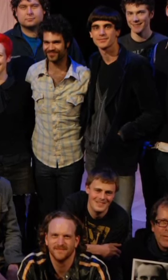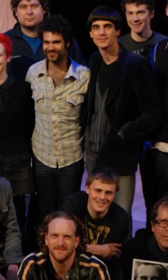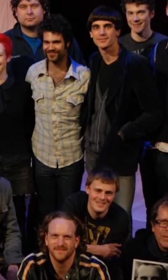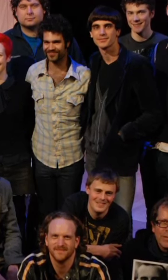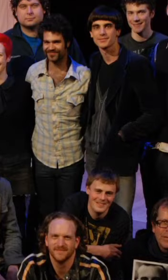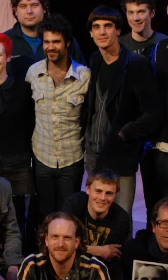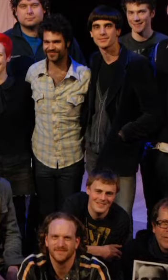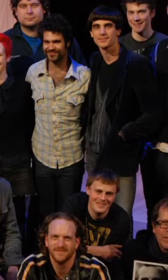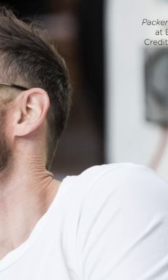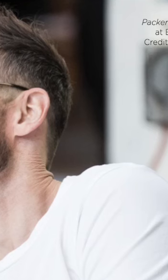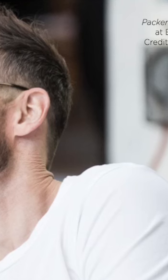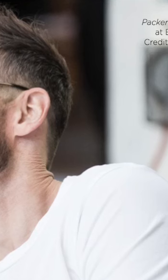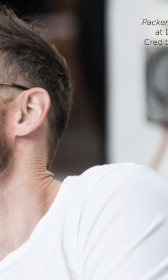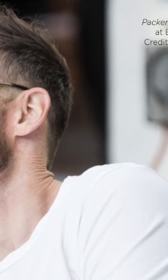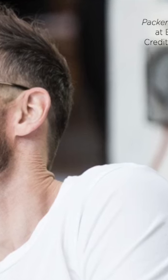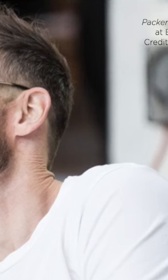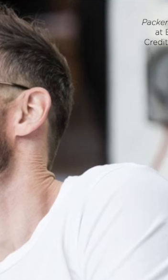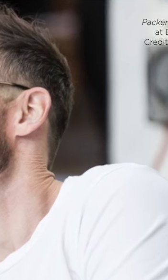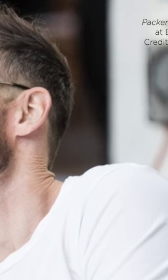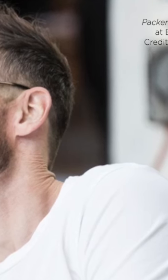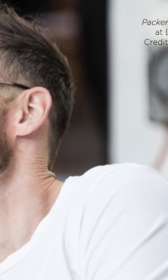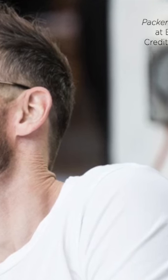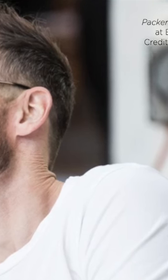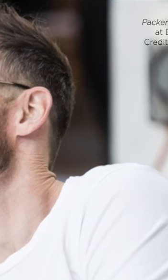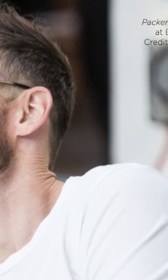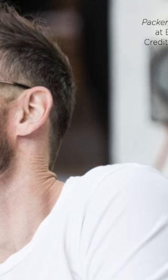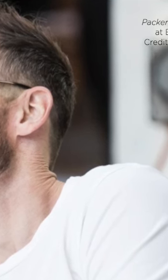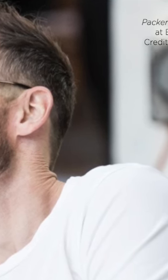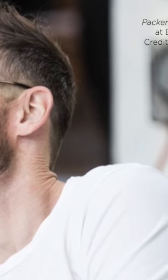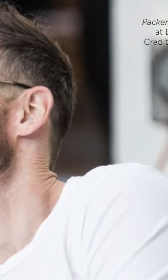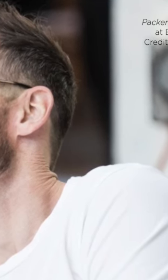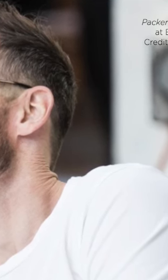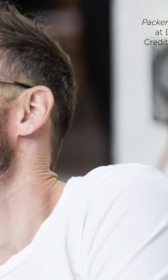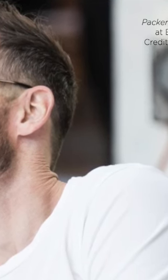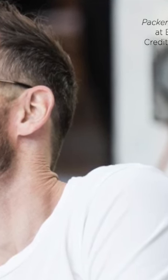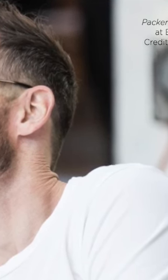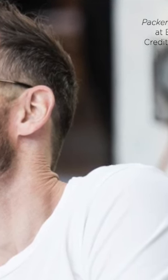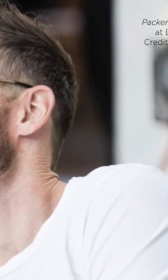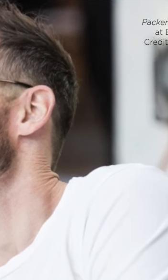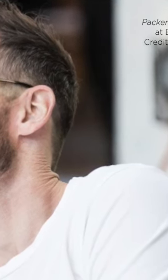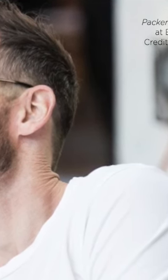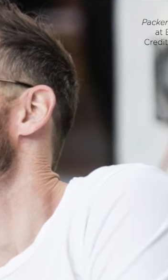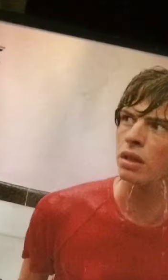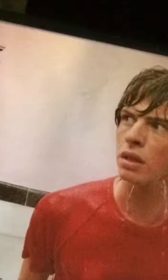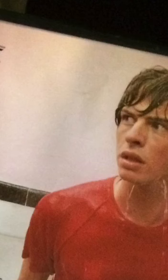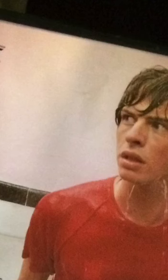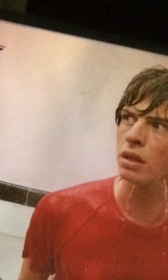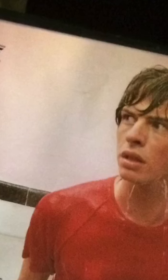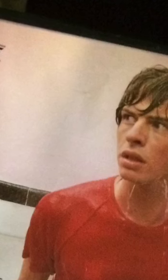and as a colleague, he moves with integrity, soft grace, and sharp wit. For the past 20 years,